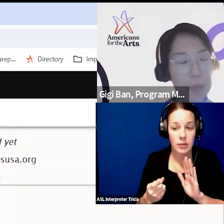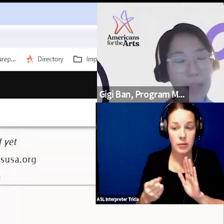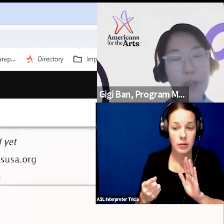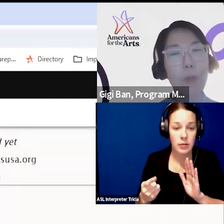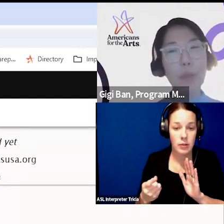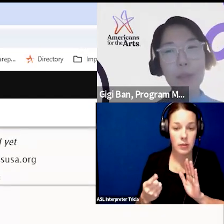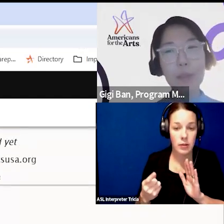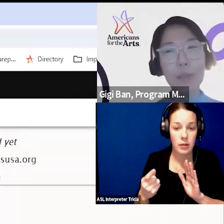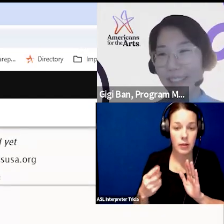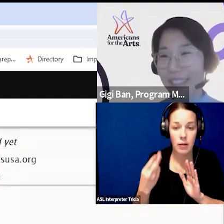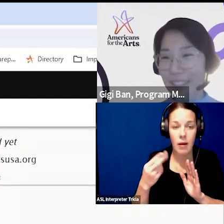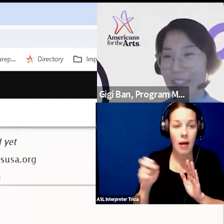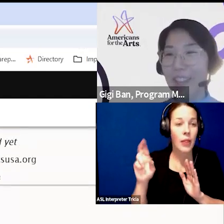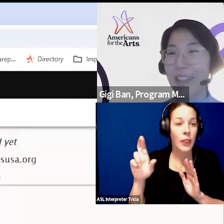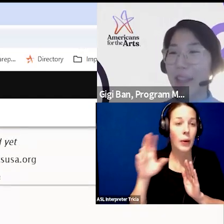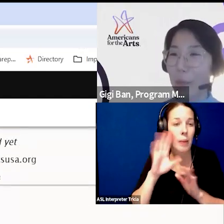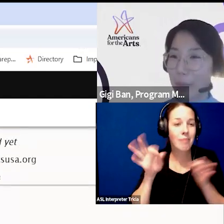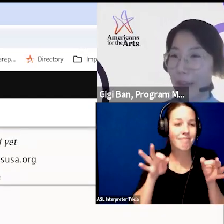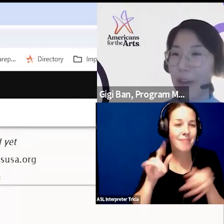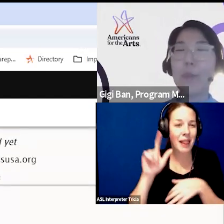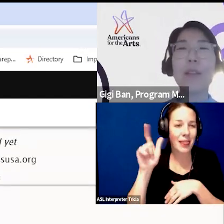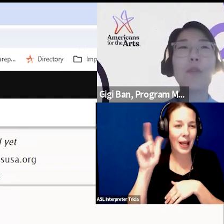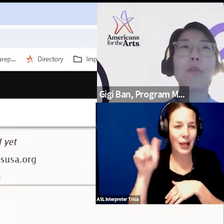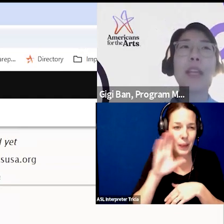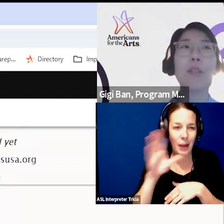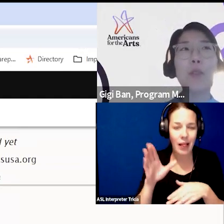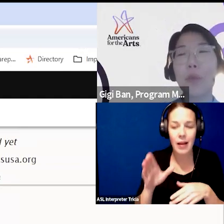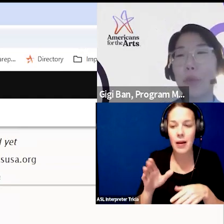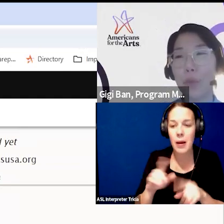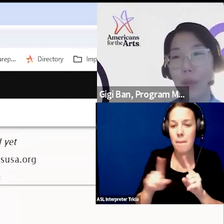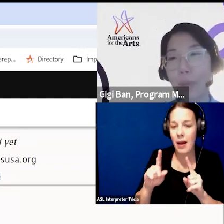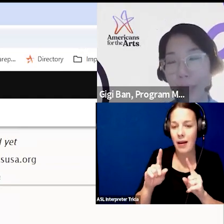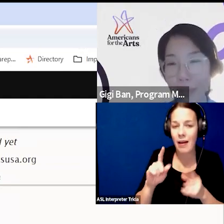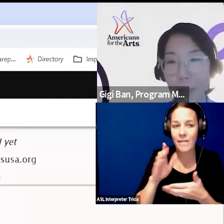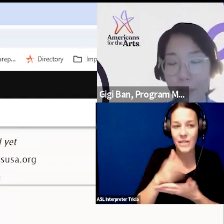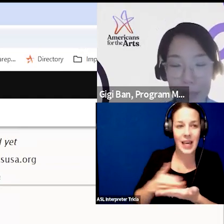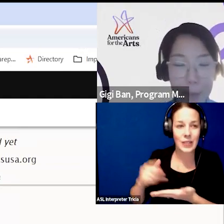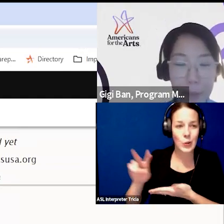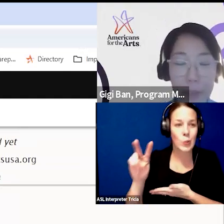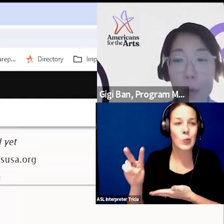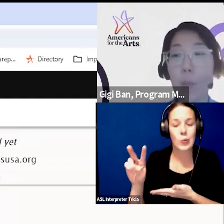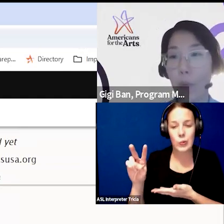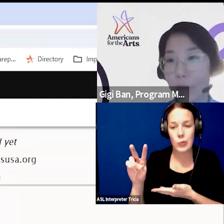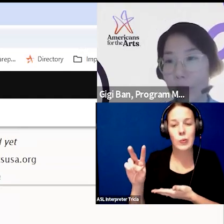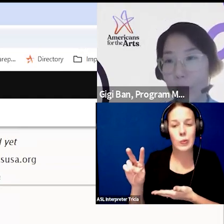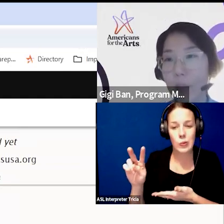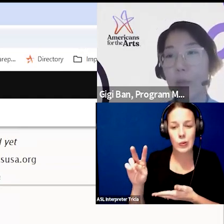I mean, Heather will explain later in the webinar, but for phase two we are planning on building out more filters.